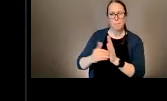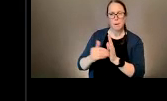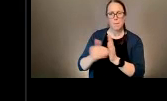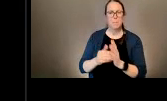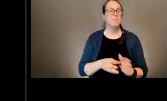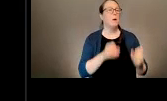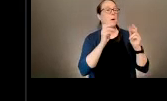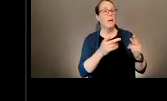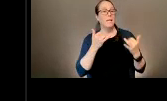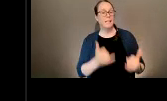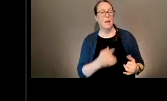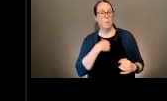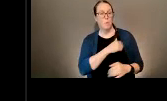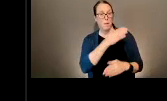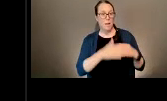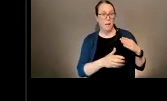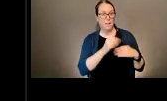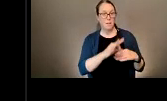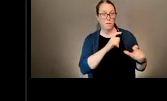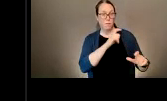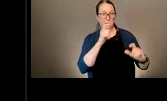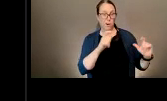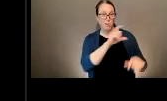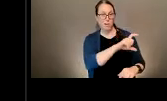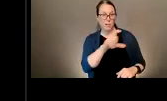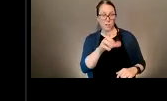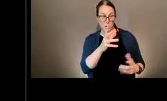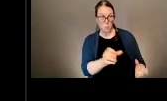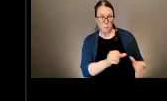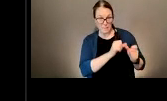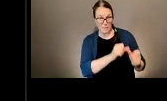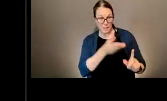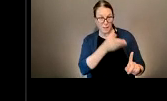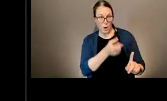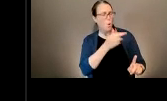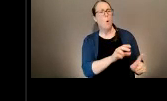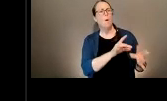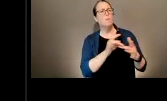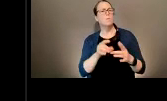We were at the end of large print. And then did you wanna continue there, or do you wanna go into user experts?